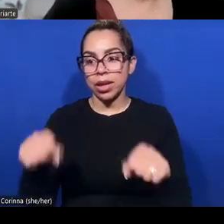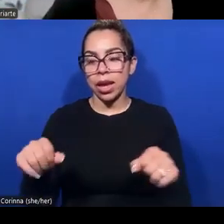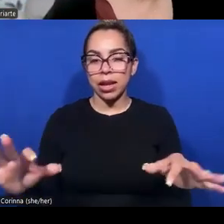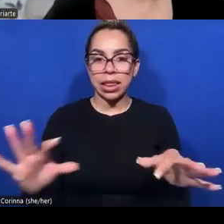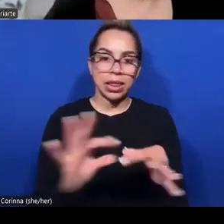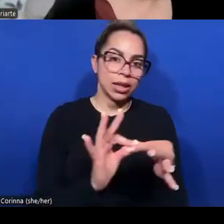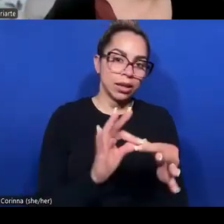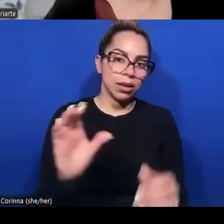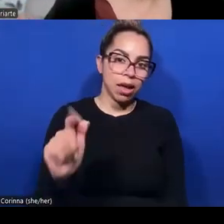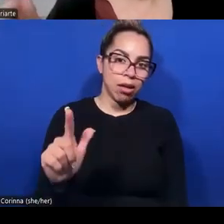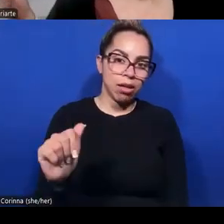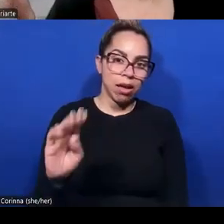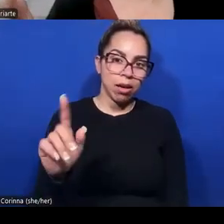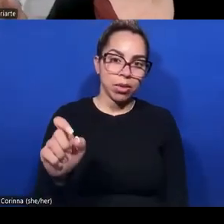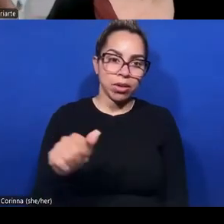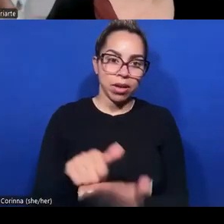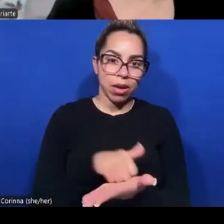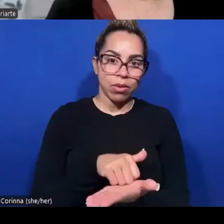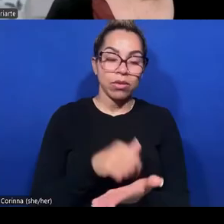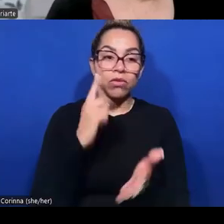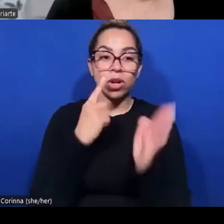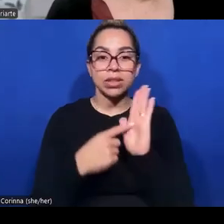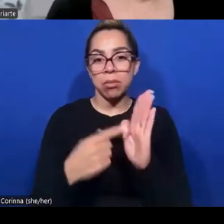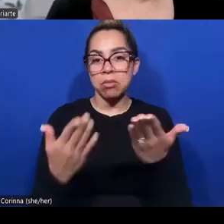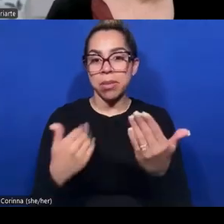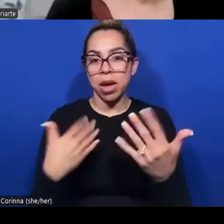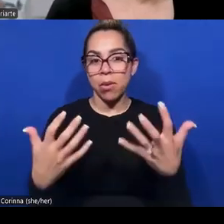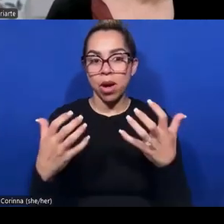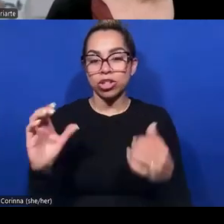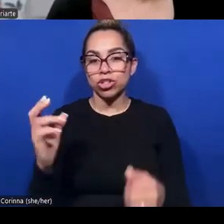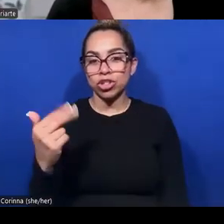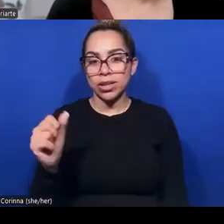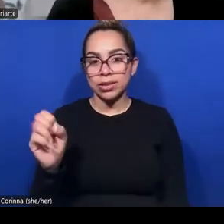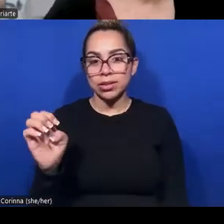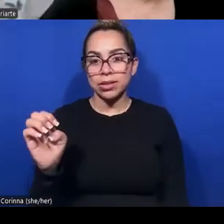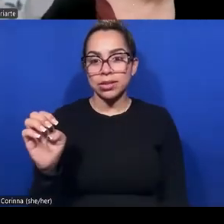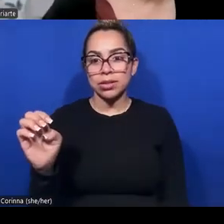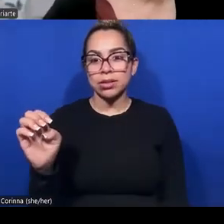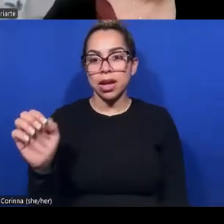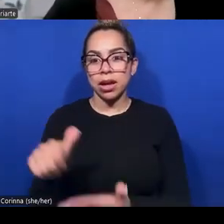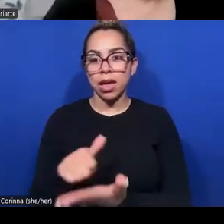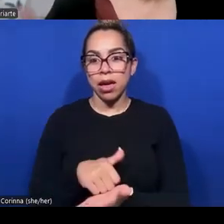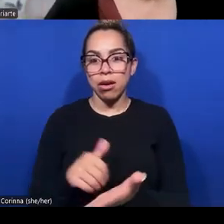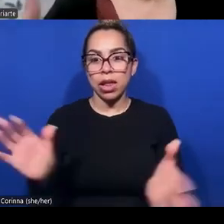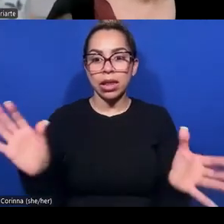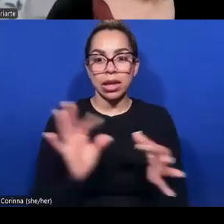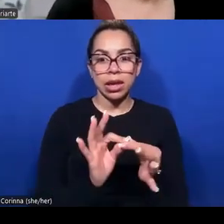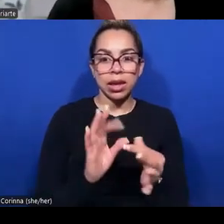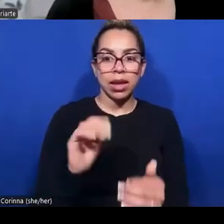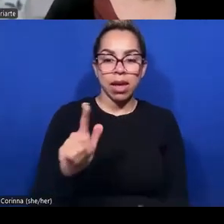So let's say for example, I want to link my Chase account, my Chase Bank account to my CalAble account. I can do that.